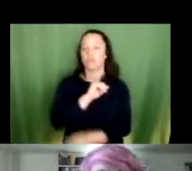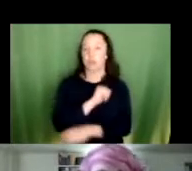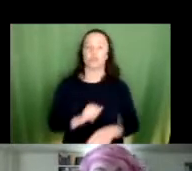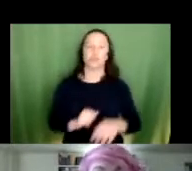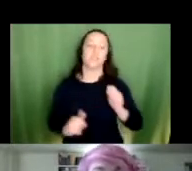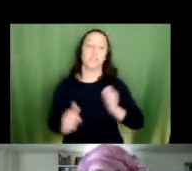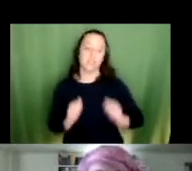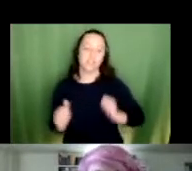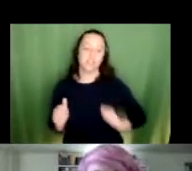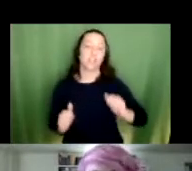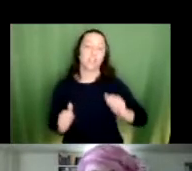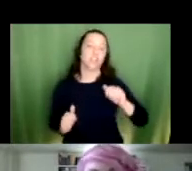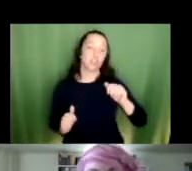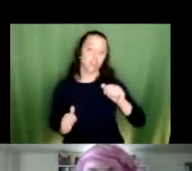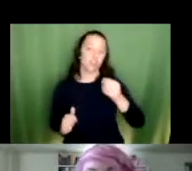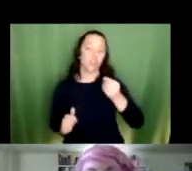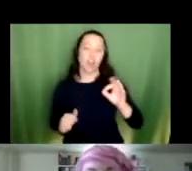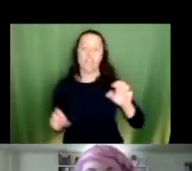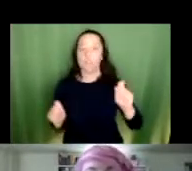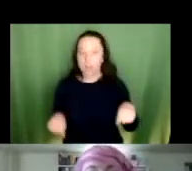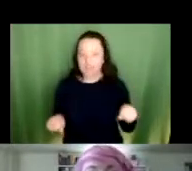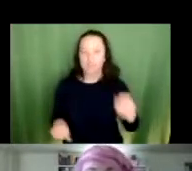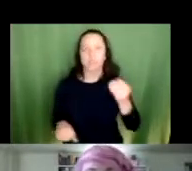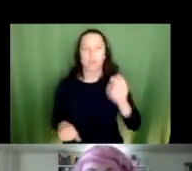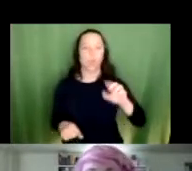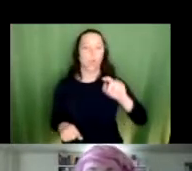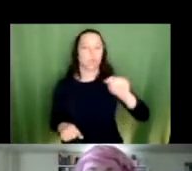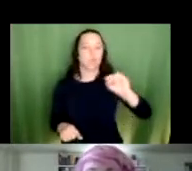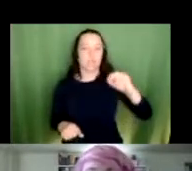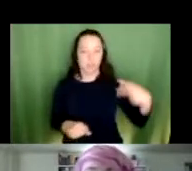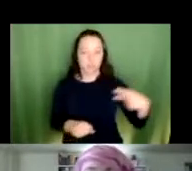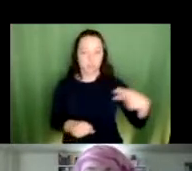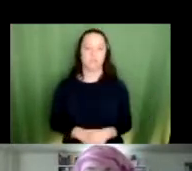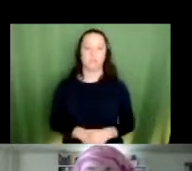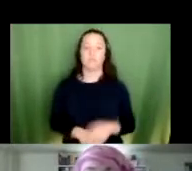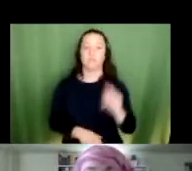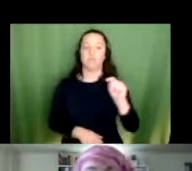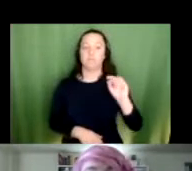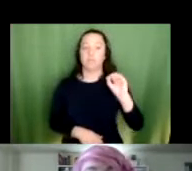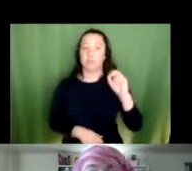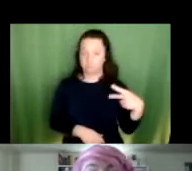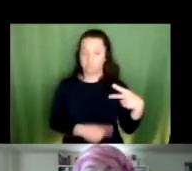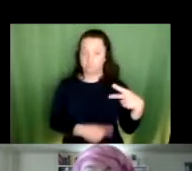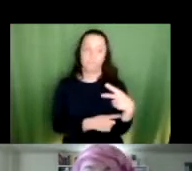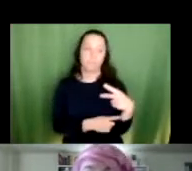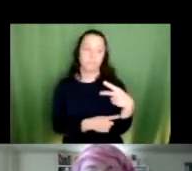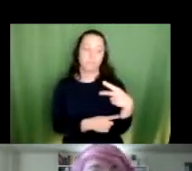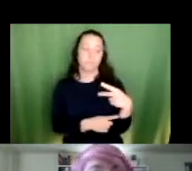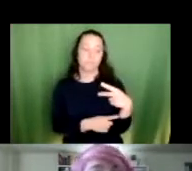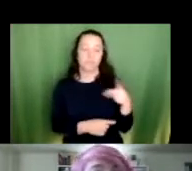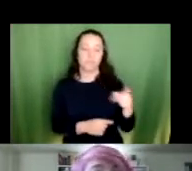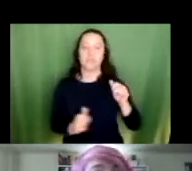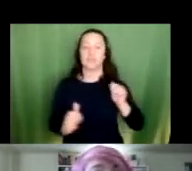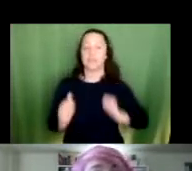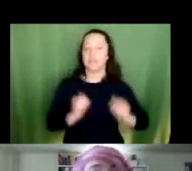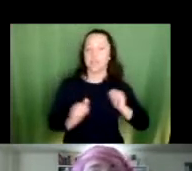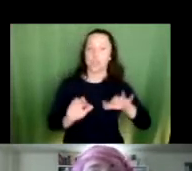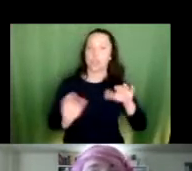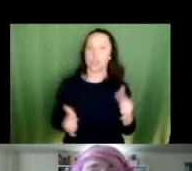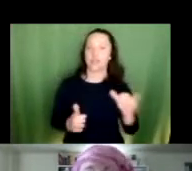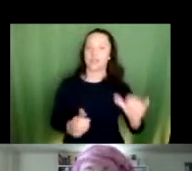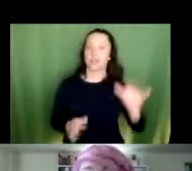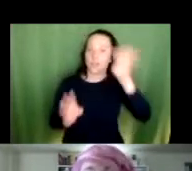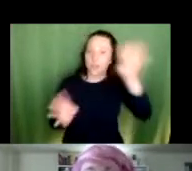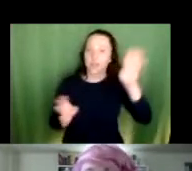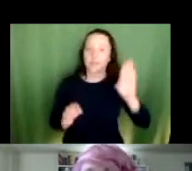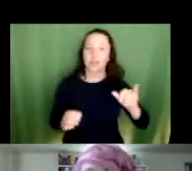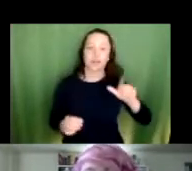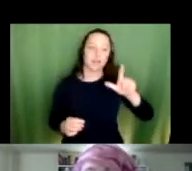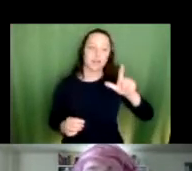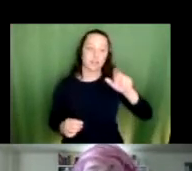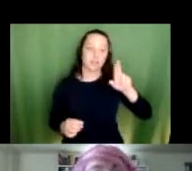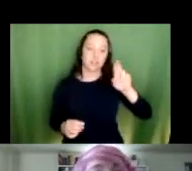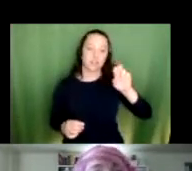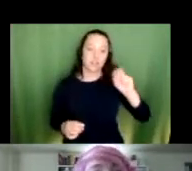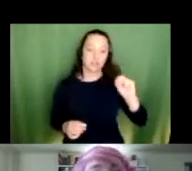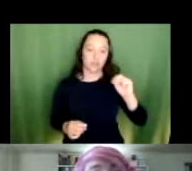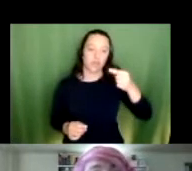TOP is a theater class created by Lauren Goldman Marshall, playwright, director,